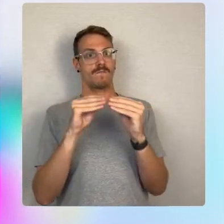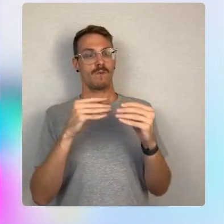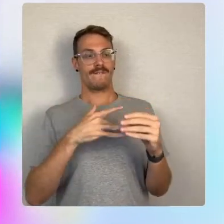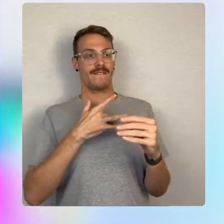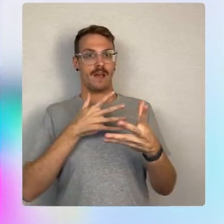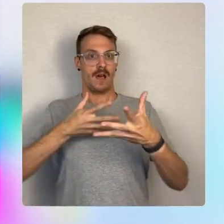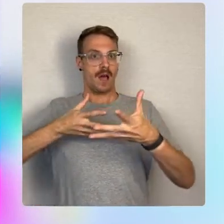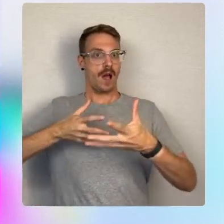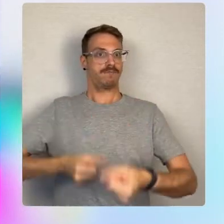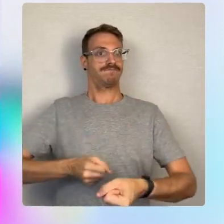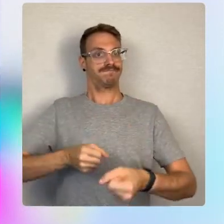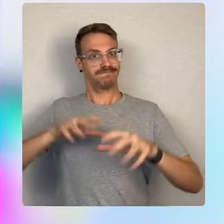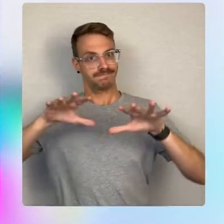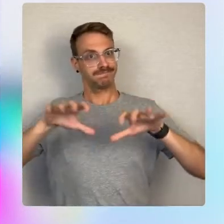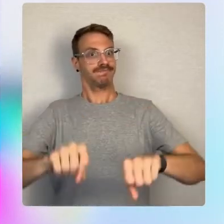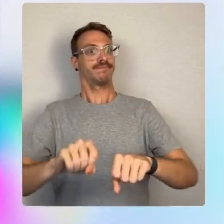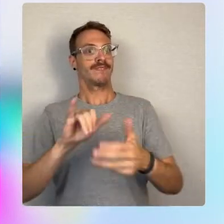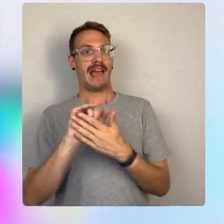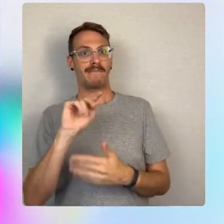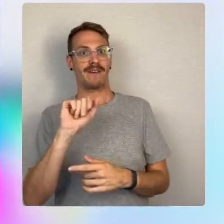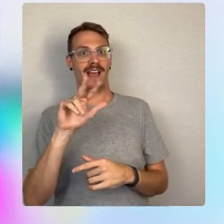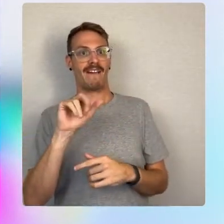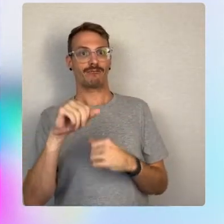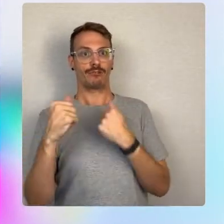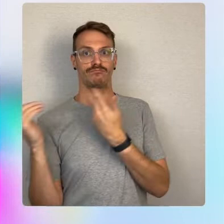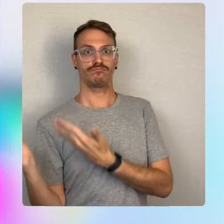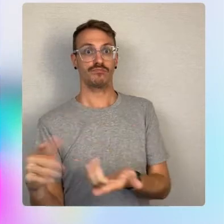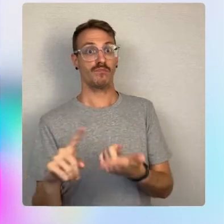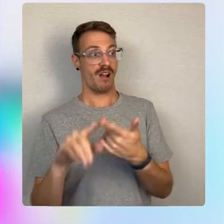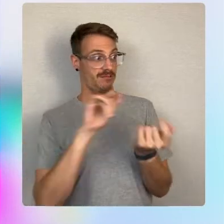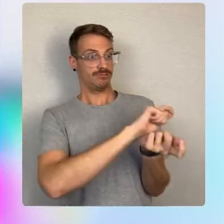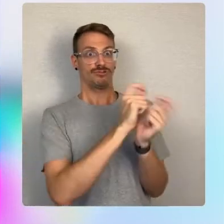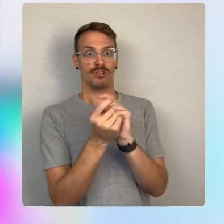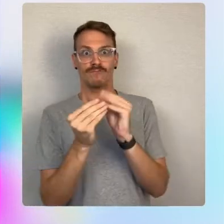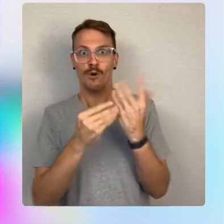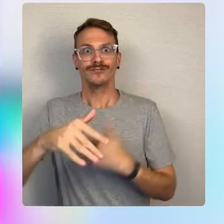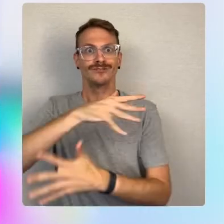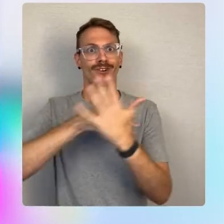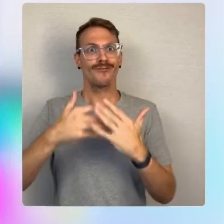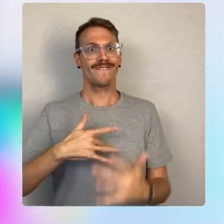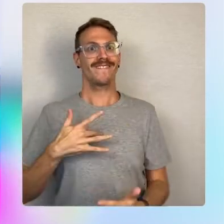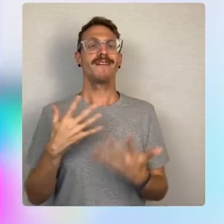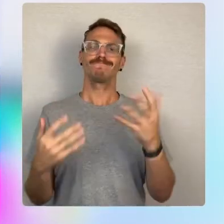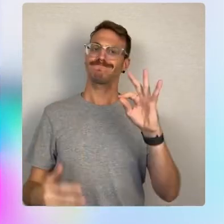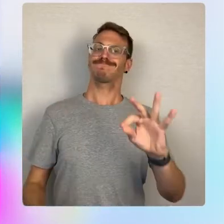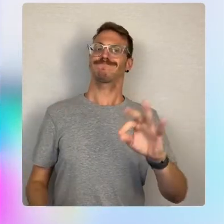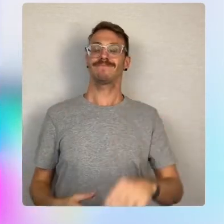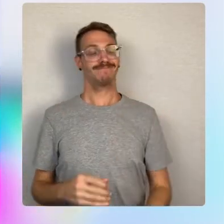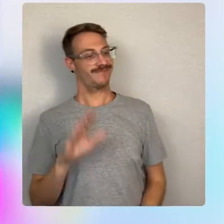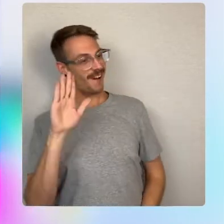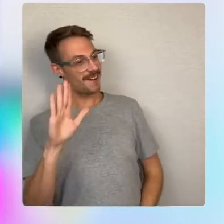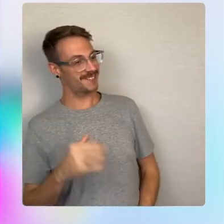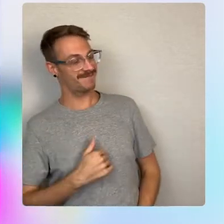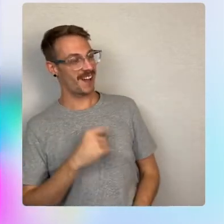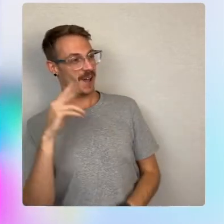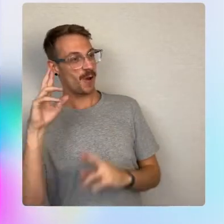immersion, and presence that Meta Avatars brought to FitXR. Awesome, I hope you and your team did the same